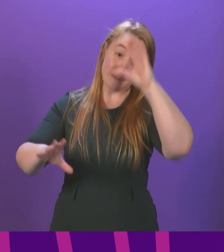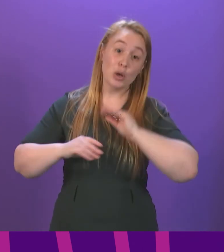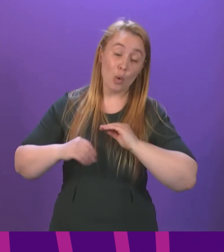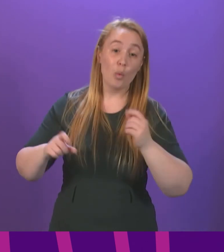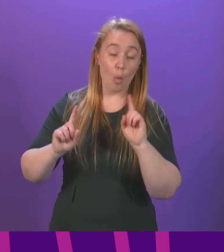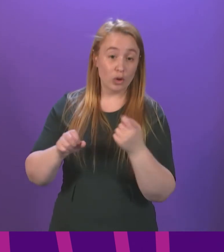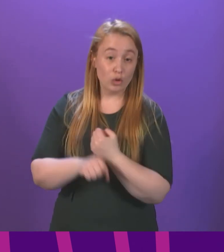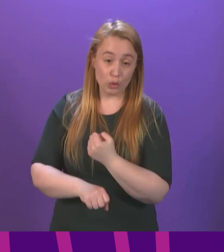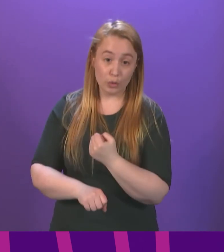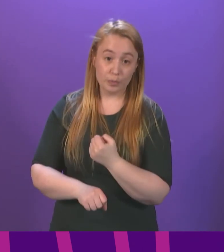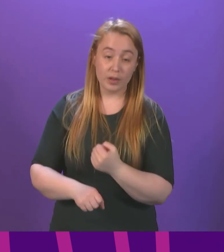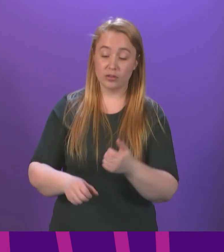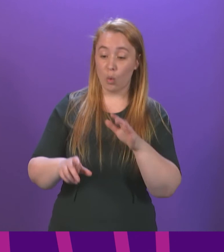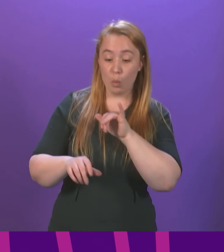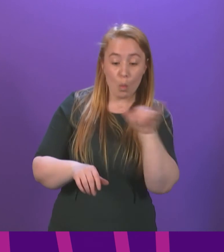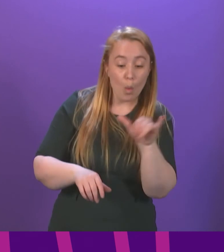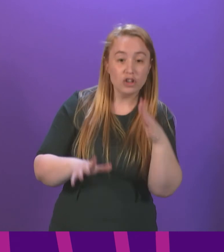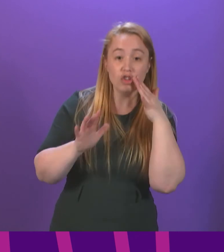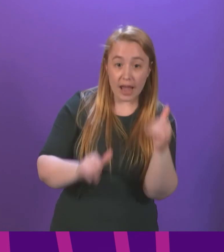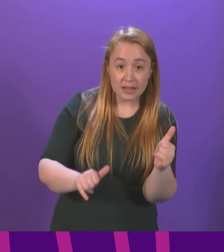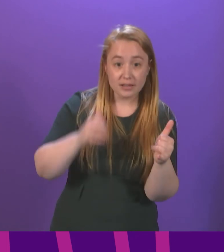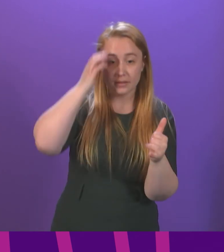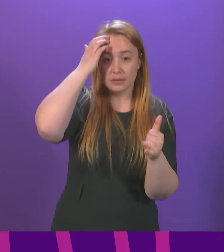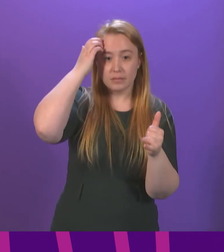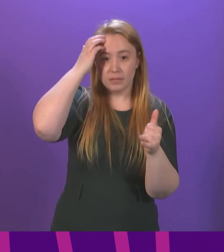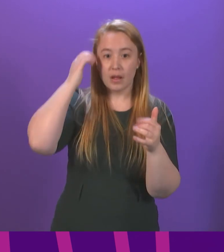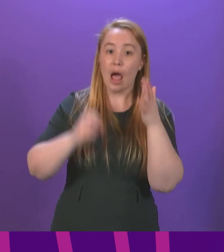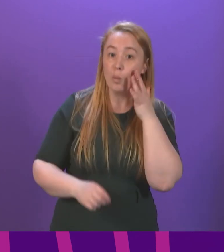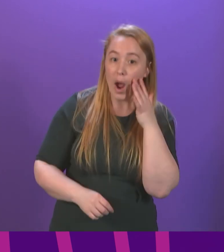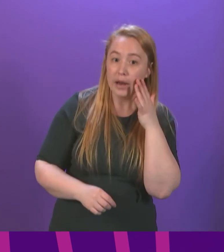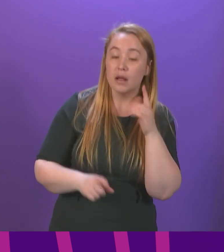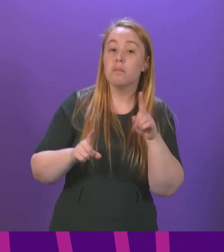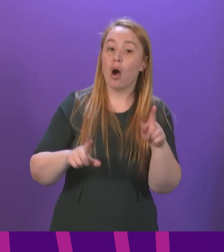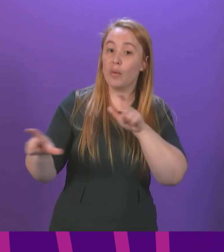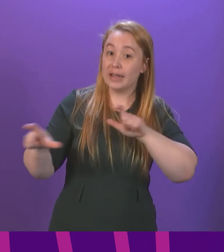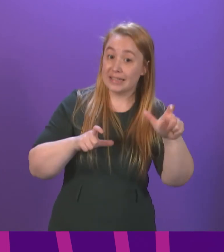use of testing would be and what type of testing that should be. We keep that under review.